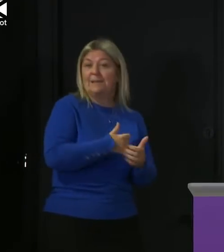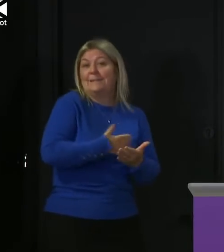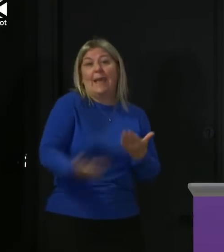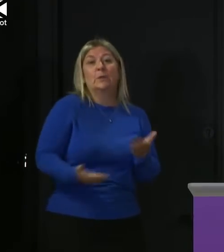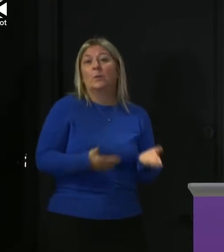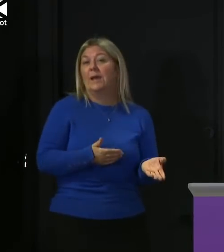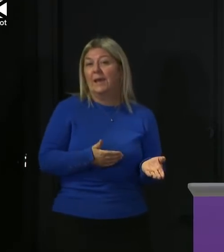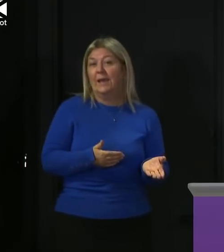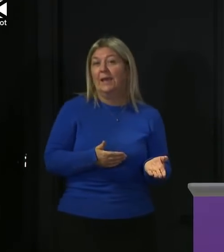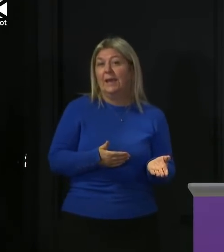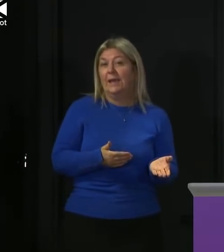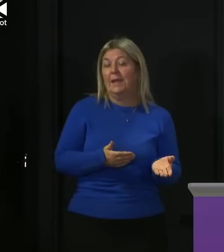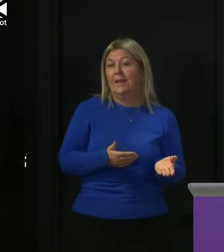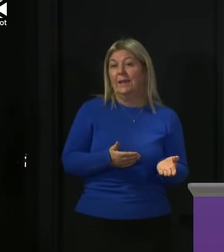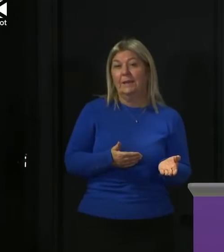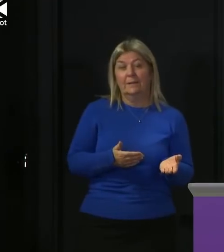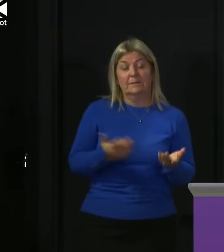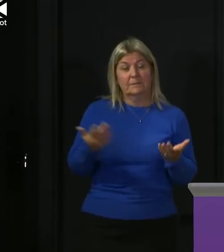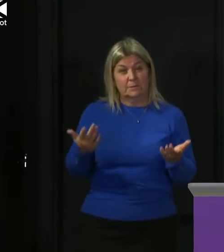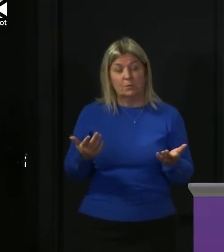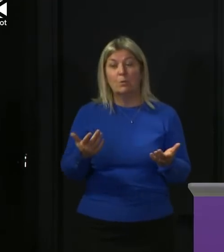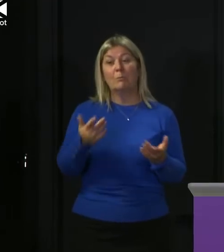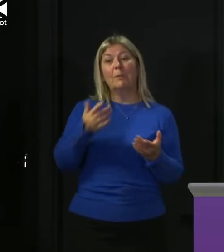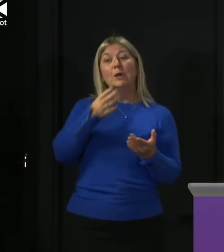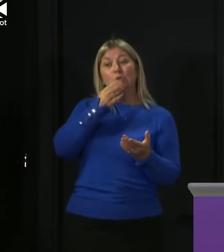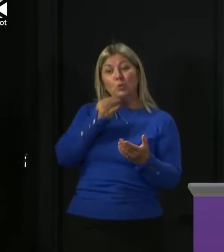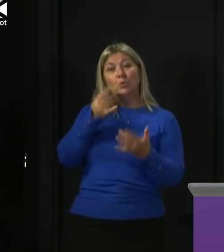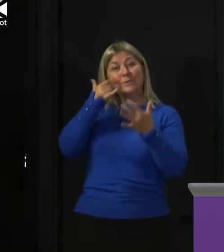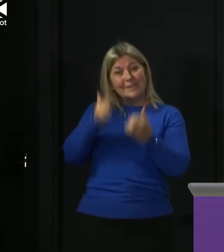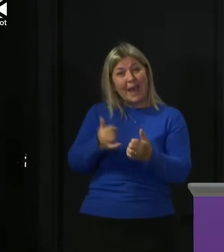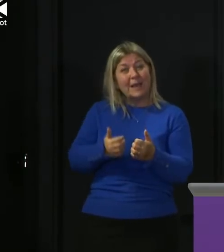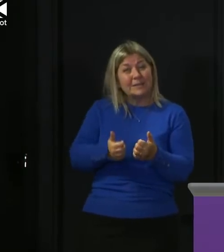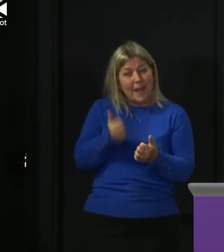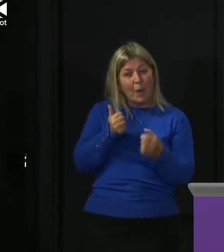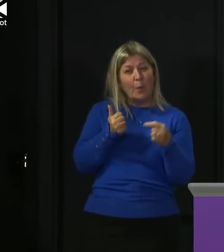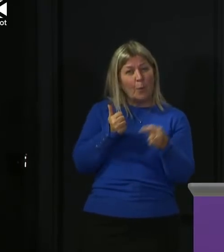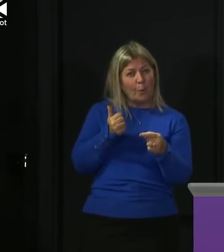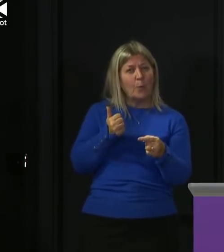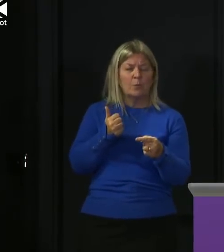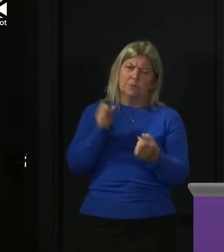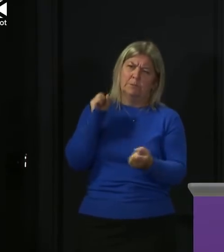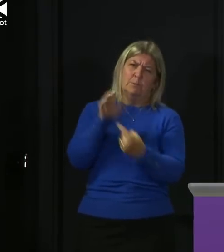how we use testing and how we expand our use of testing is obviously an important consideration